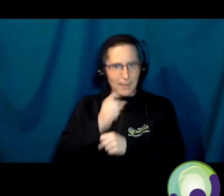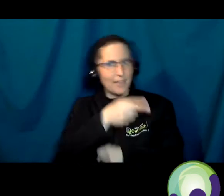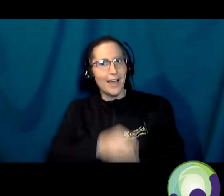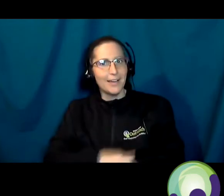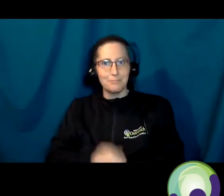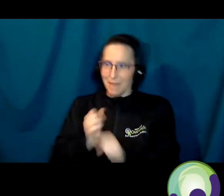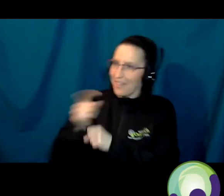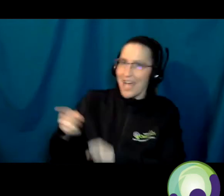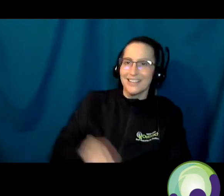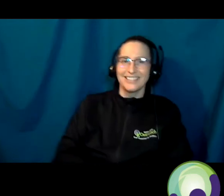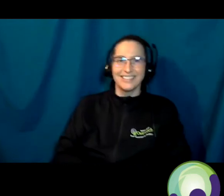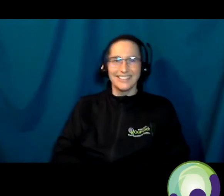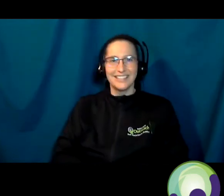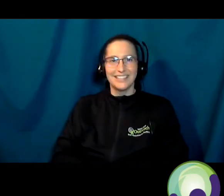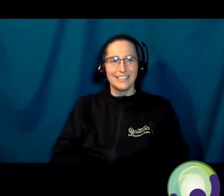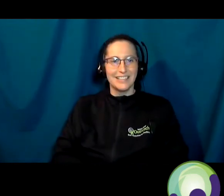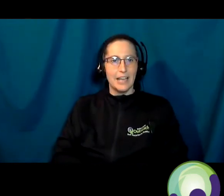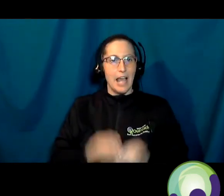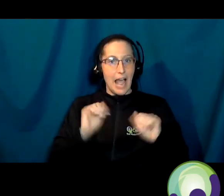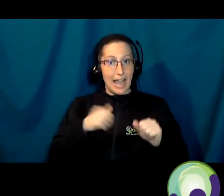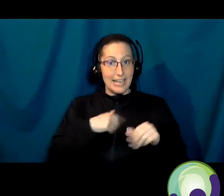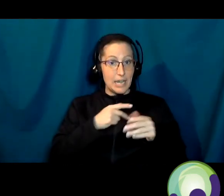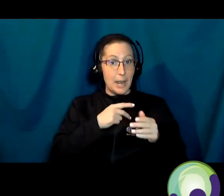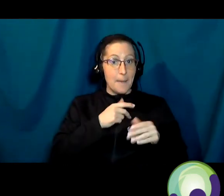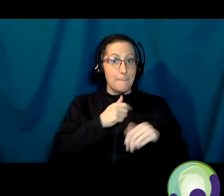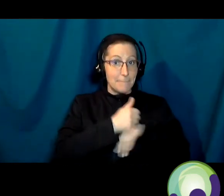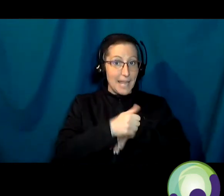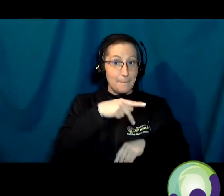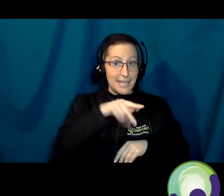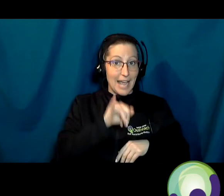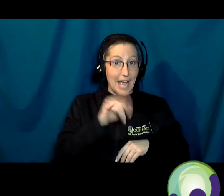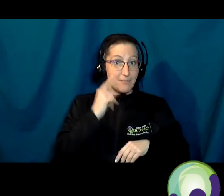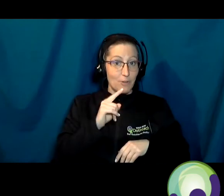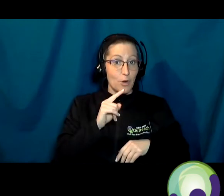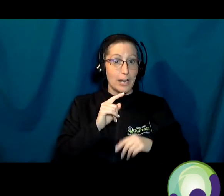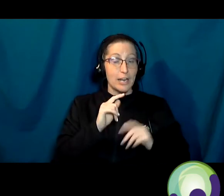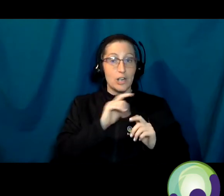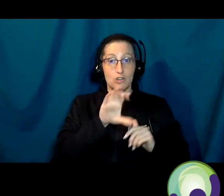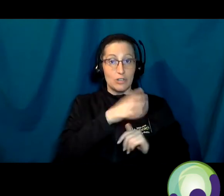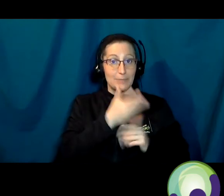Heidi: So do I get to blame PI on Christmas gifts that I can't open? Anna Marie No, you still